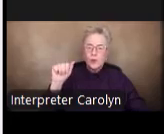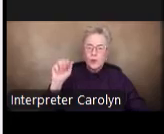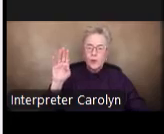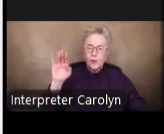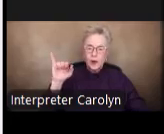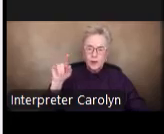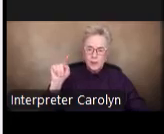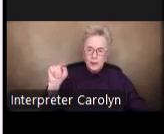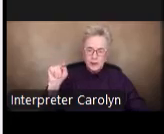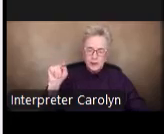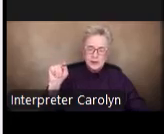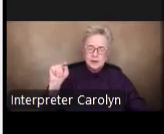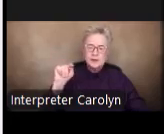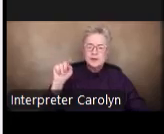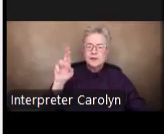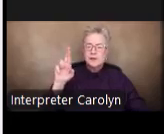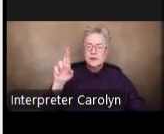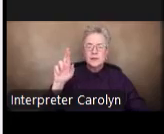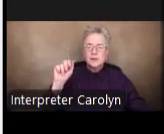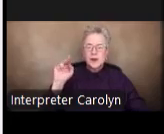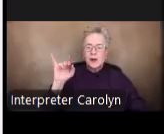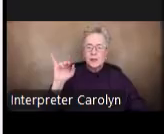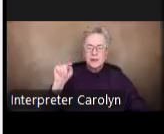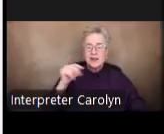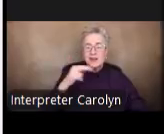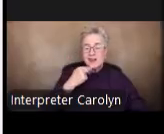it's cute and it's incorrect, but it's typical,